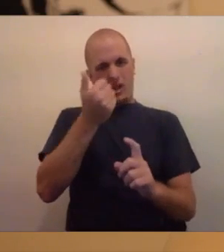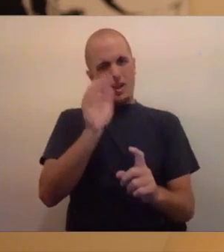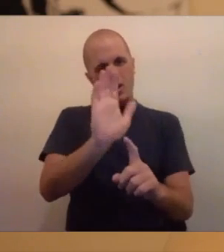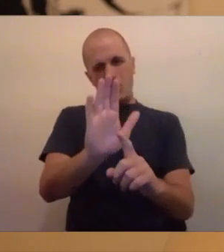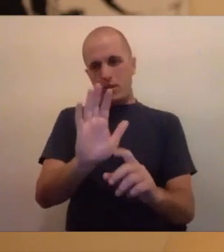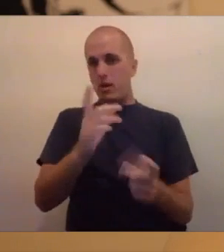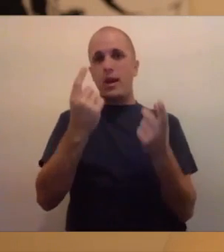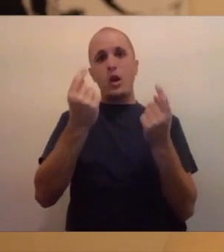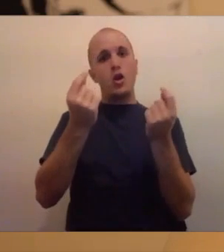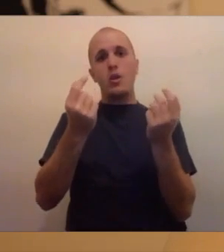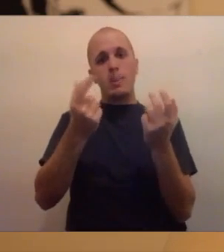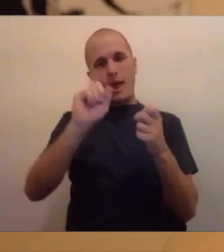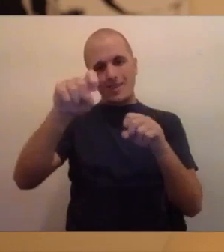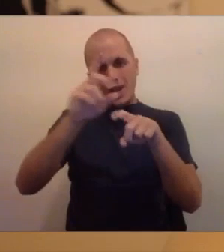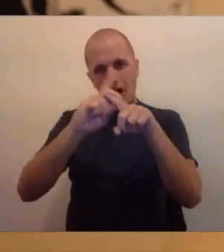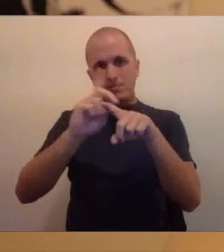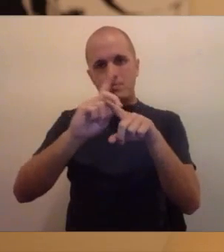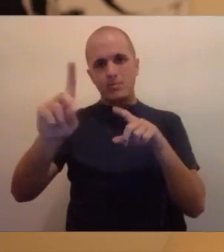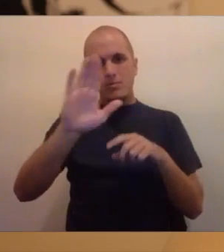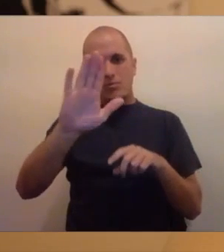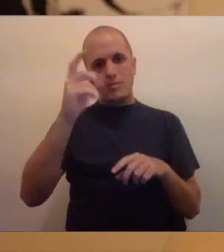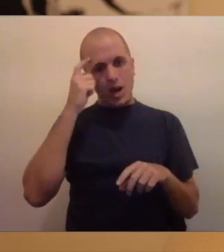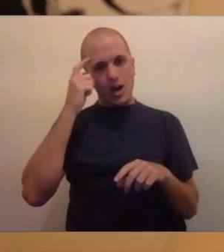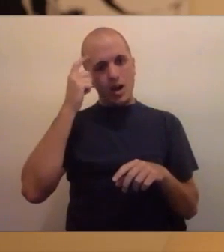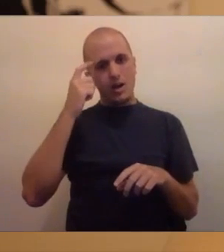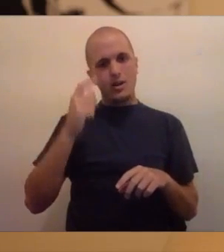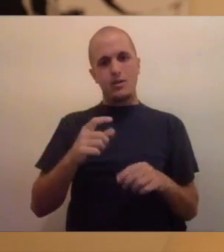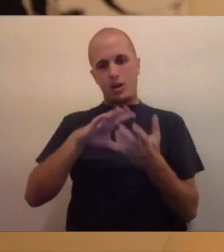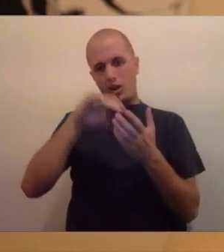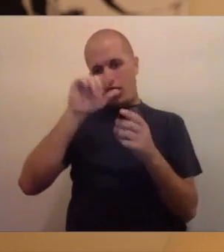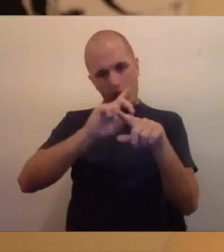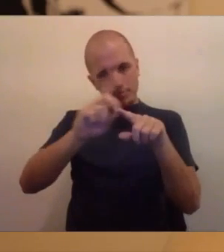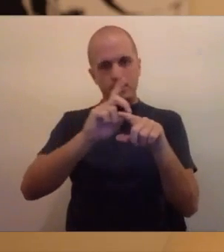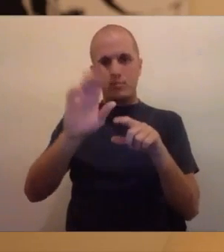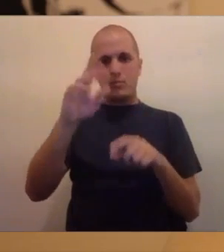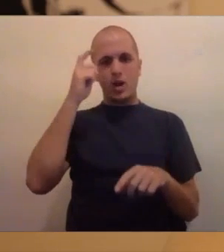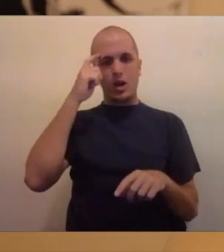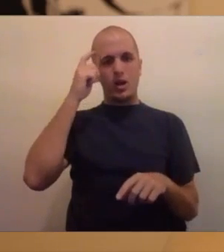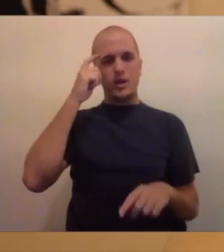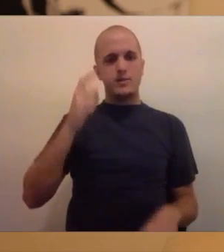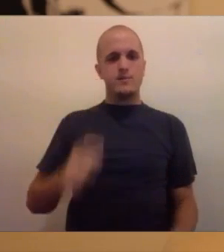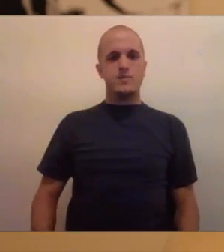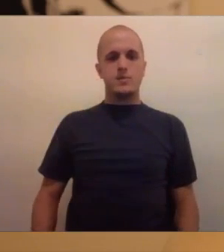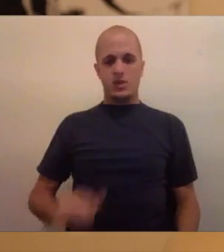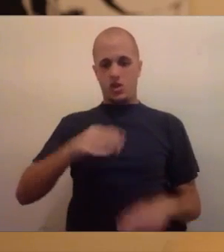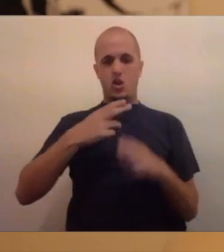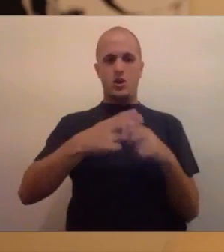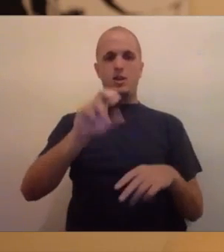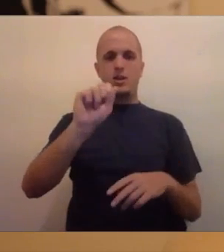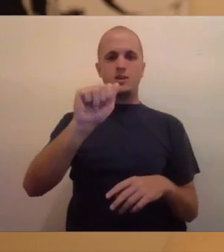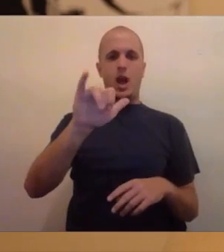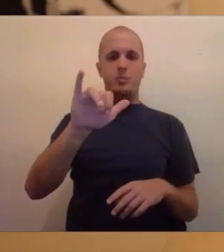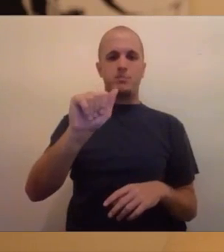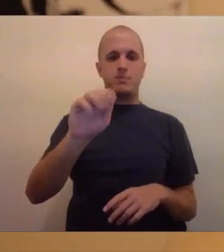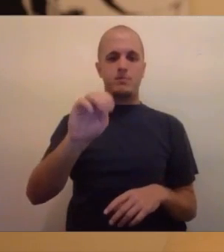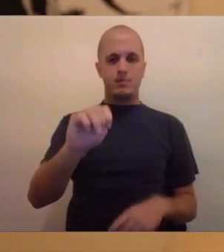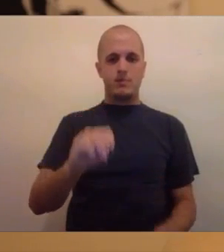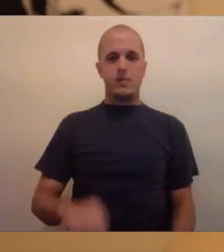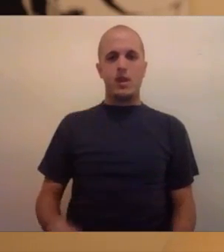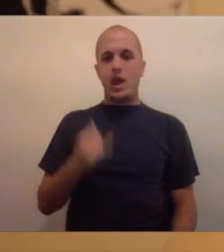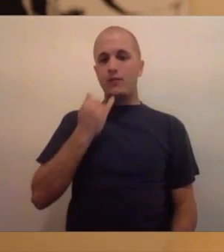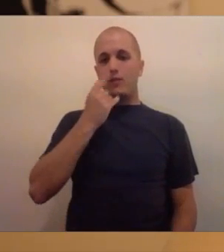It is not yours, so what do you have to do? Discipline your mind.